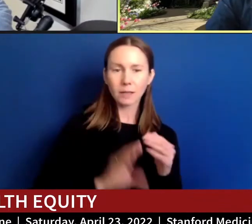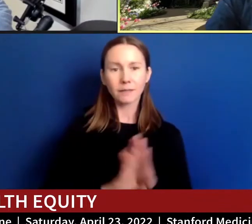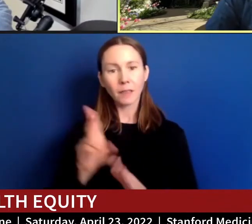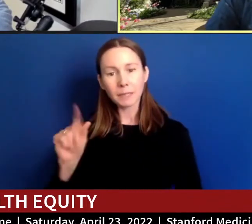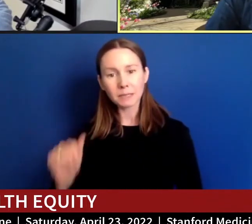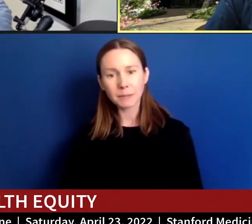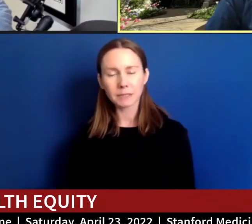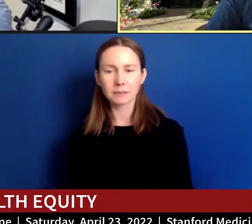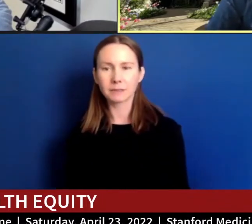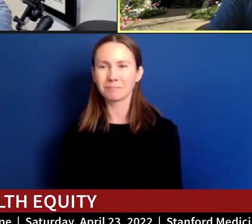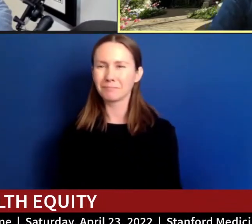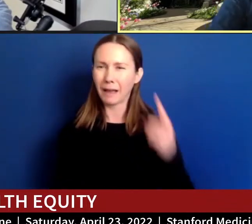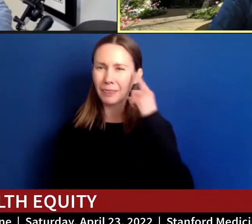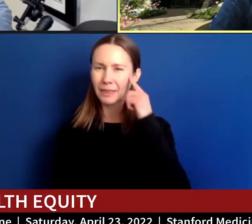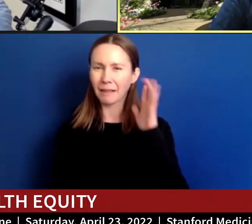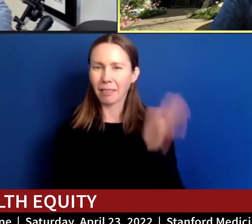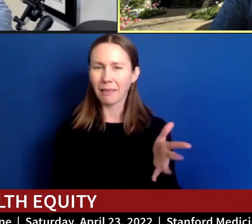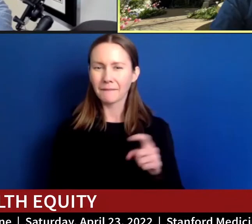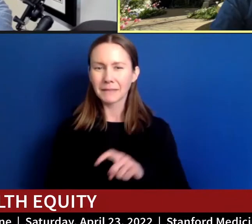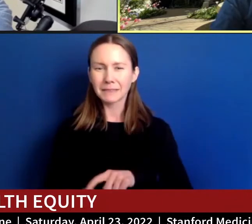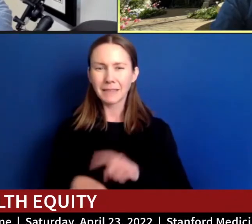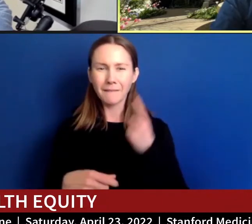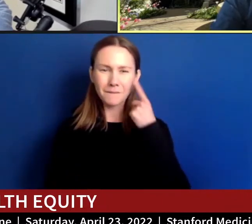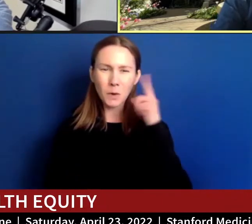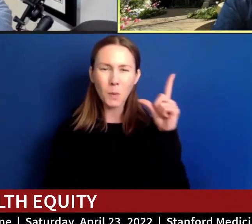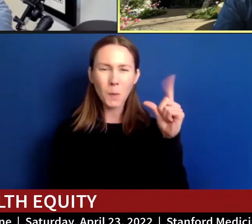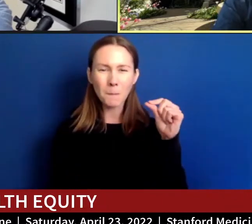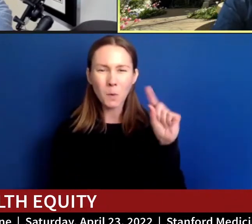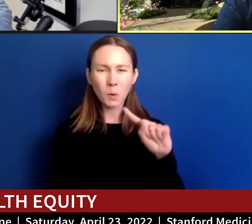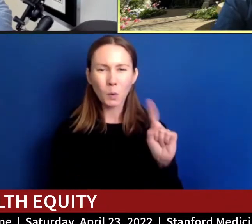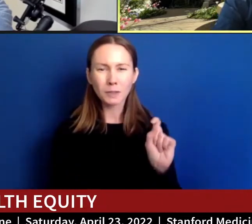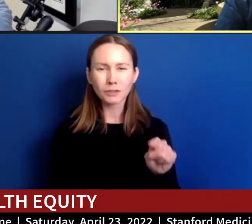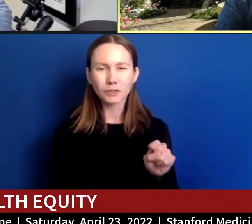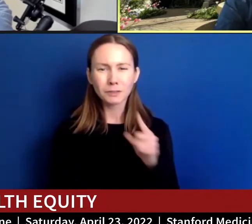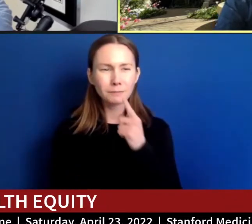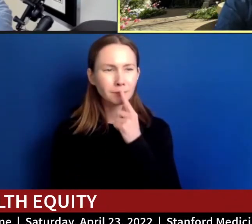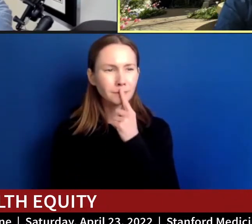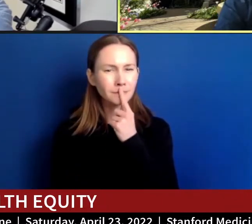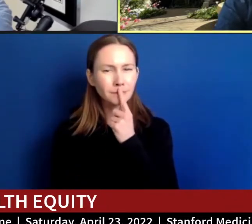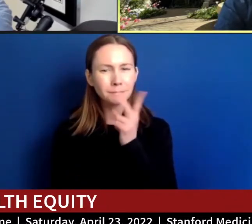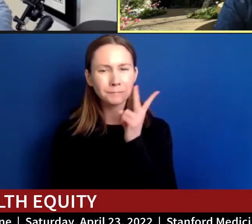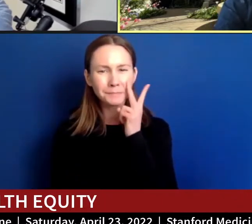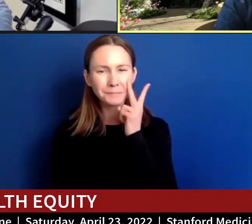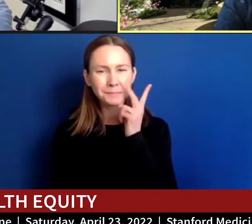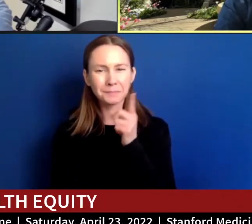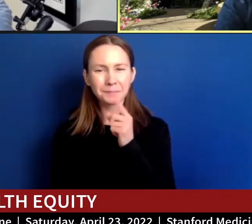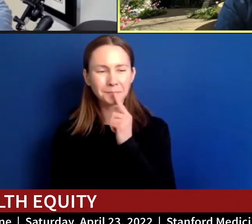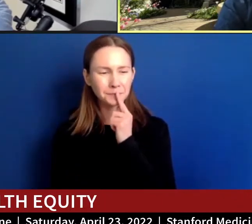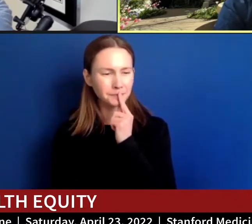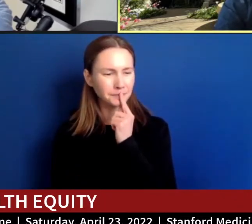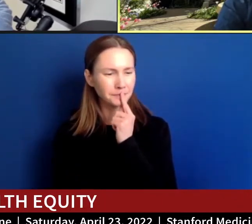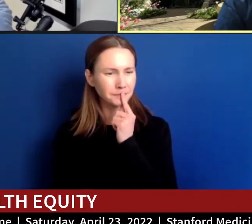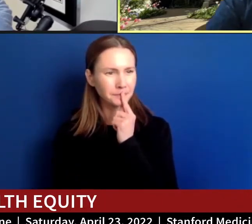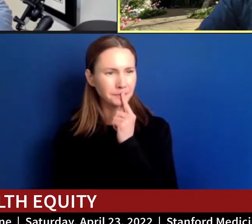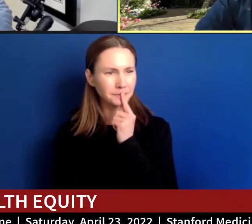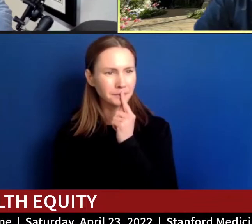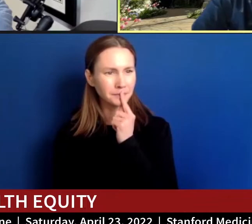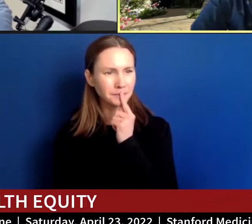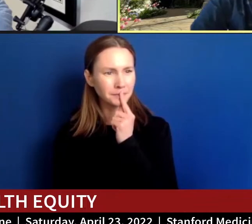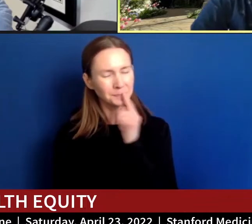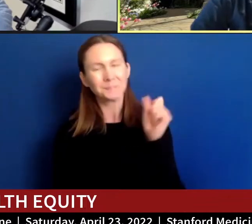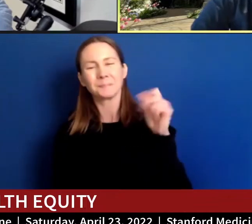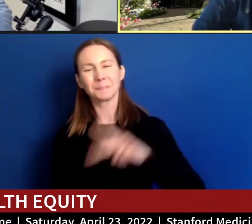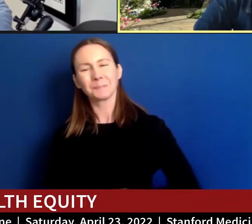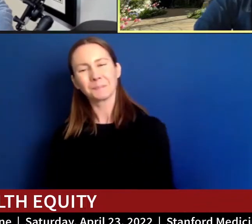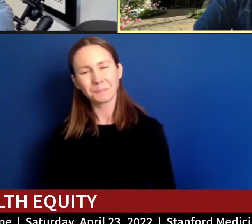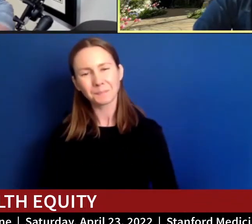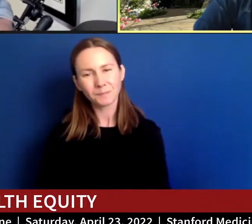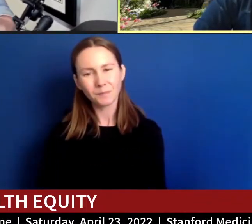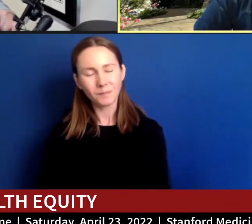I think we have time for one more question. And… do you think that there will ever be a day when